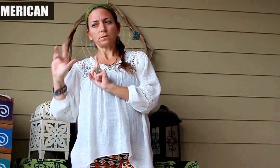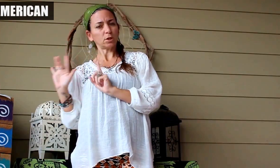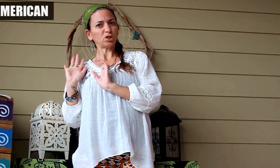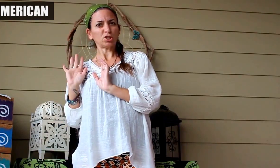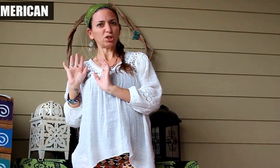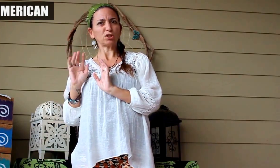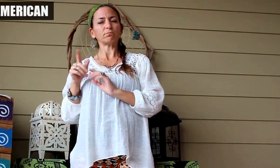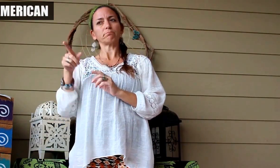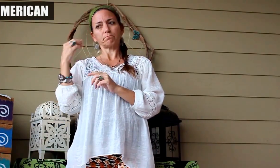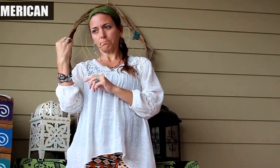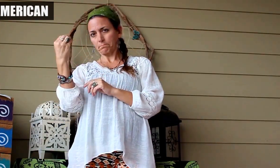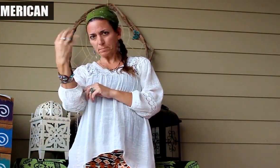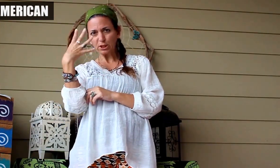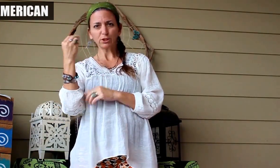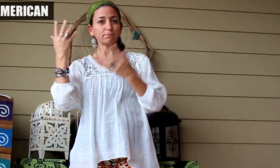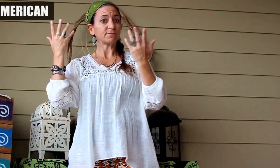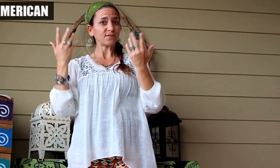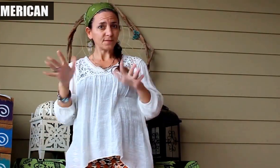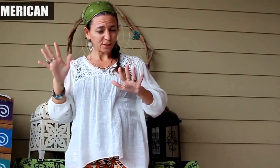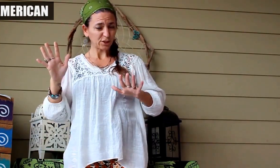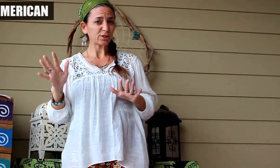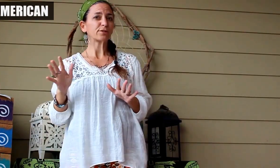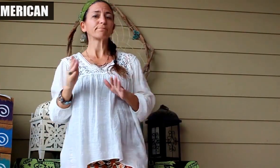After taking a picture, give your thanks by taking a bow towards them.